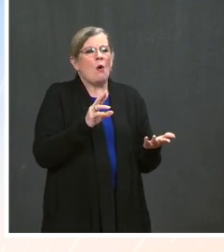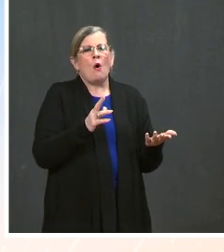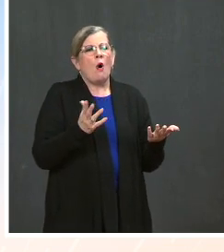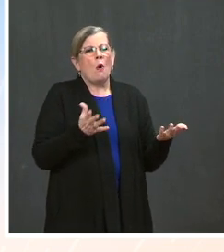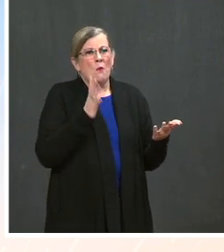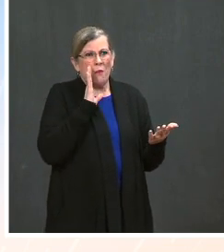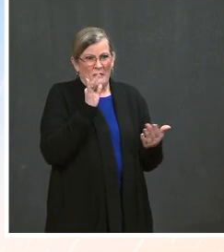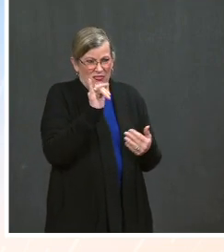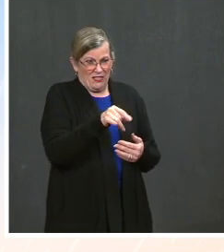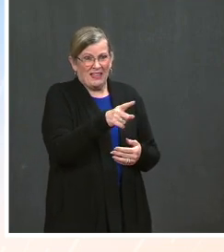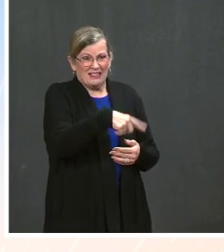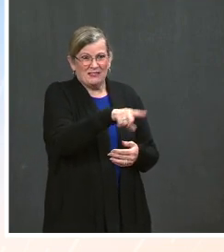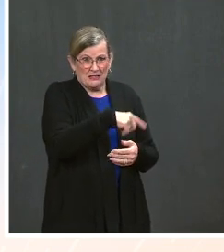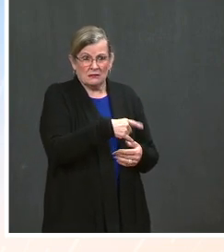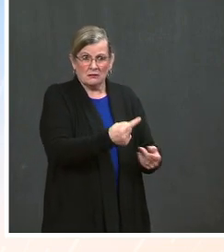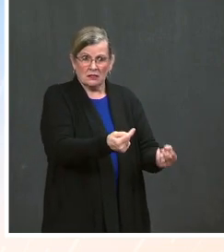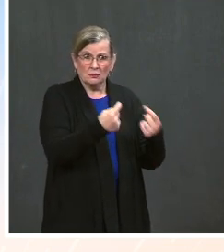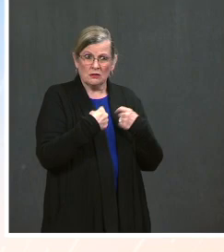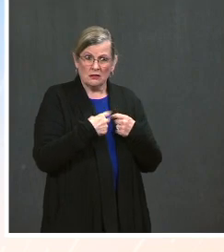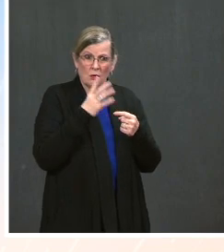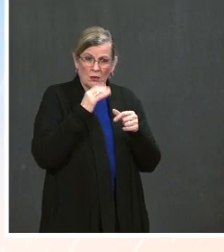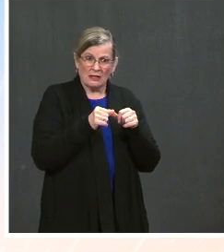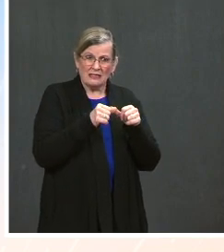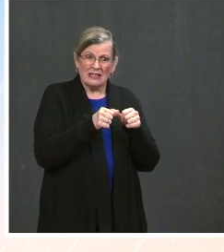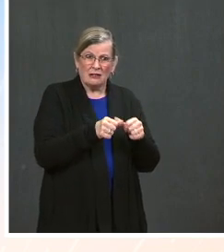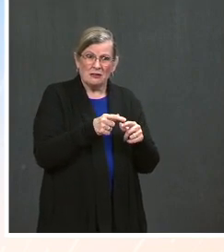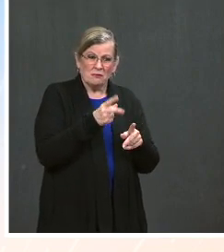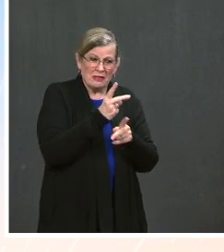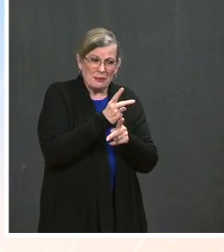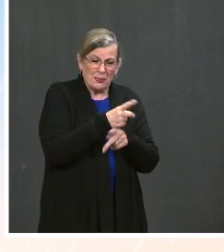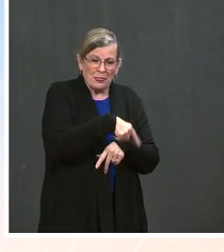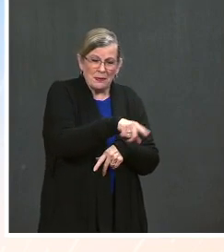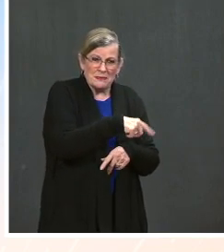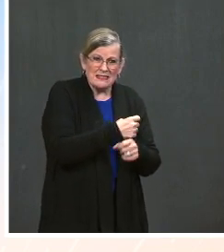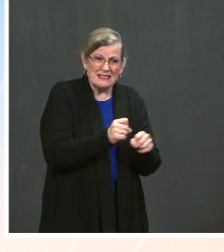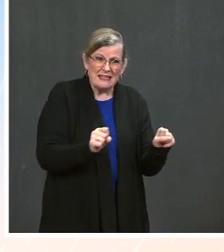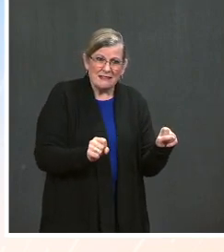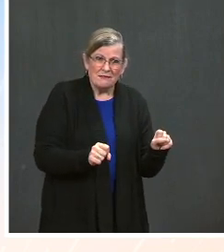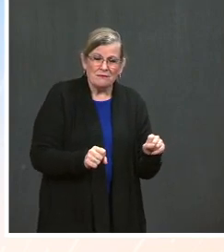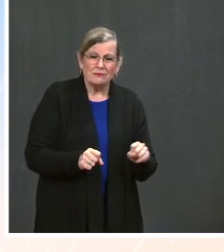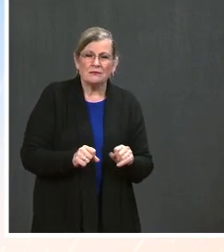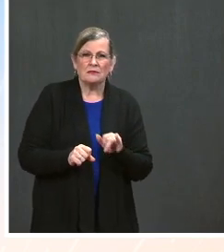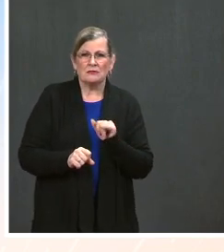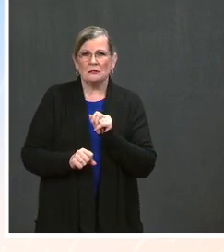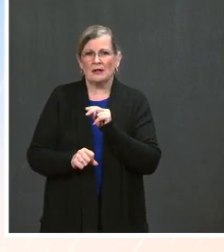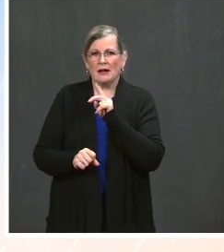Ms. Psaki: That continues to be our message, and we continue to look for ways to project it more broadly